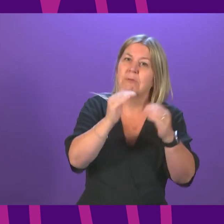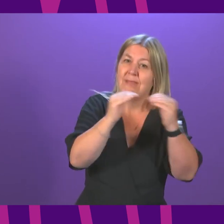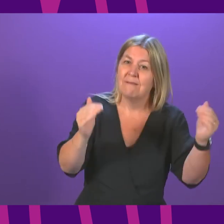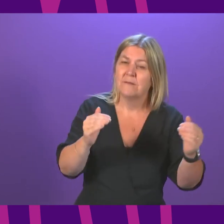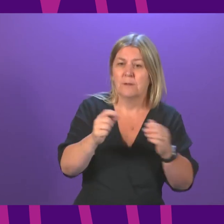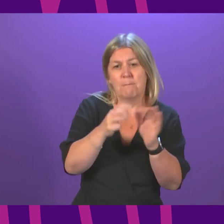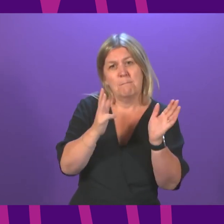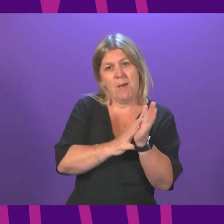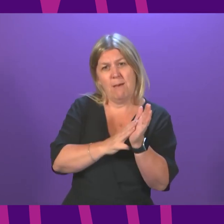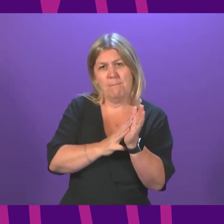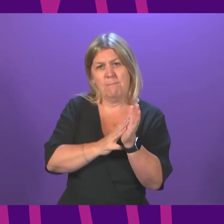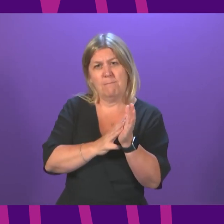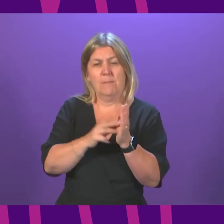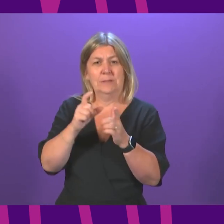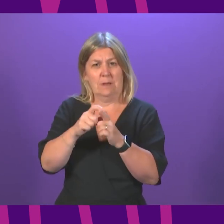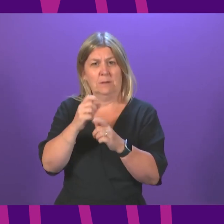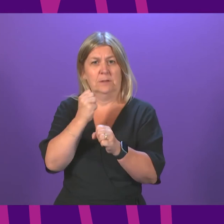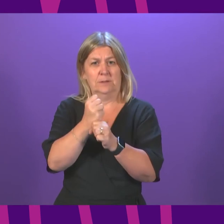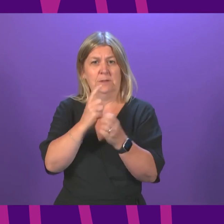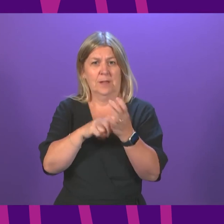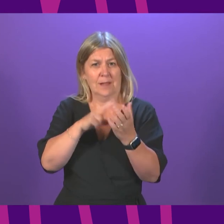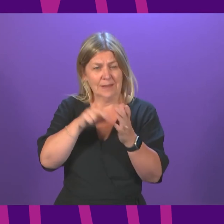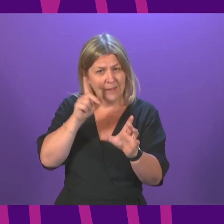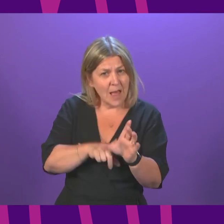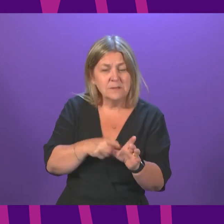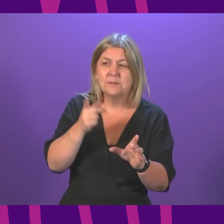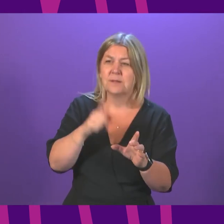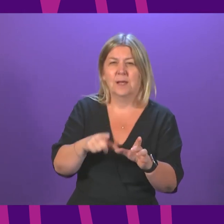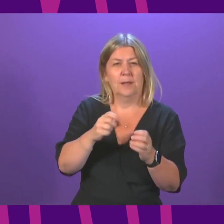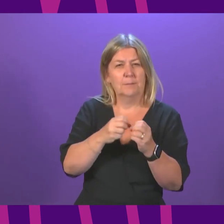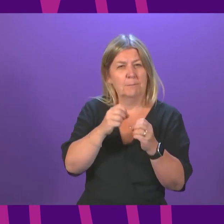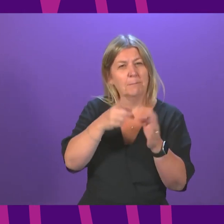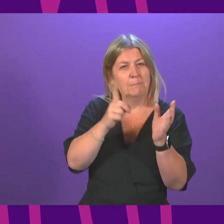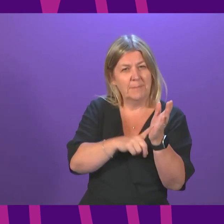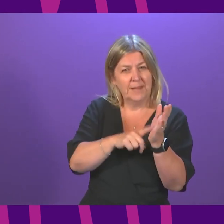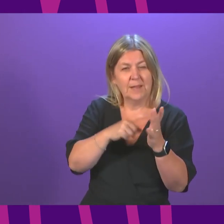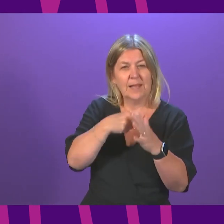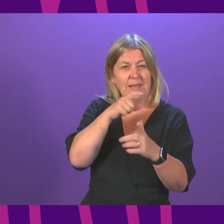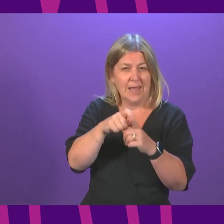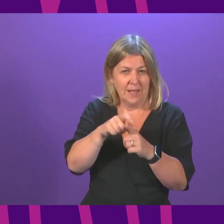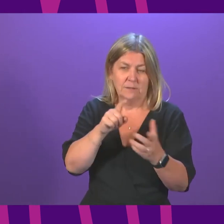scheme ends. We also regret that it was not possible to extend the eviction ban to all